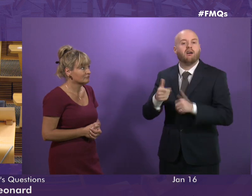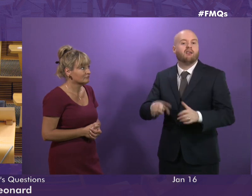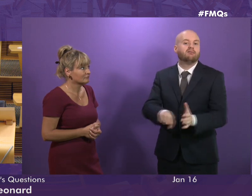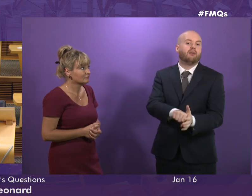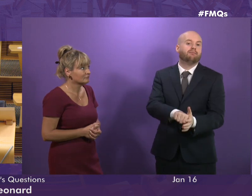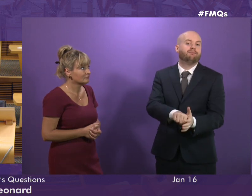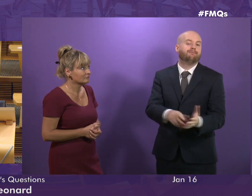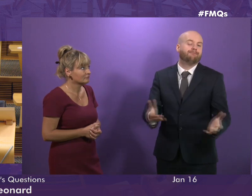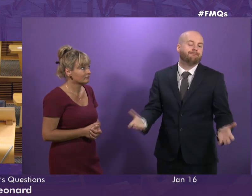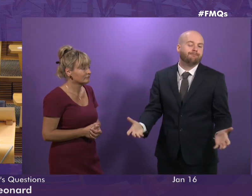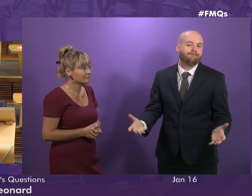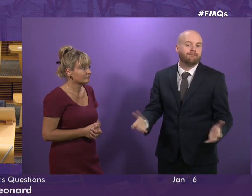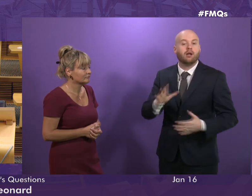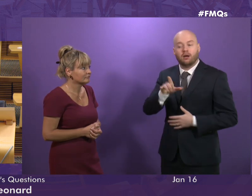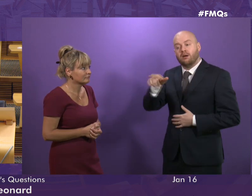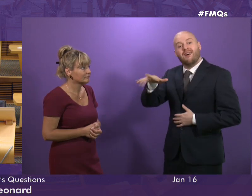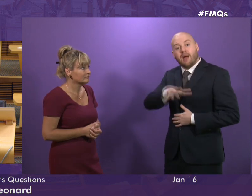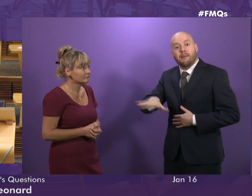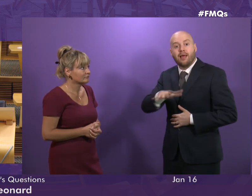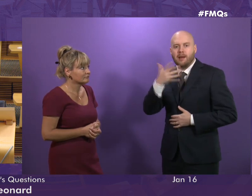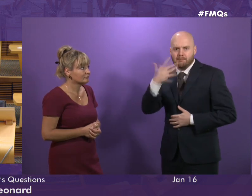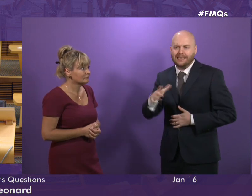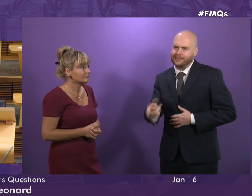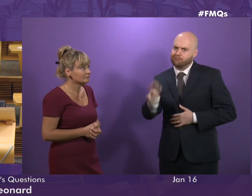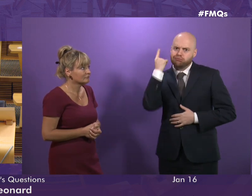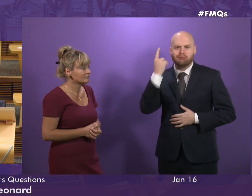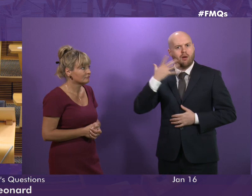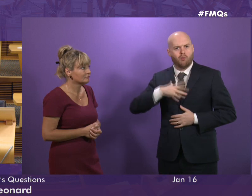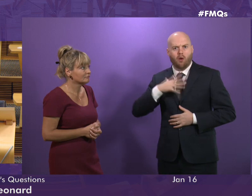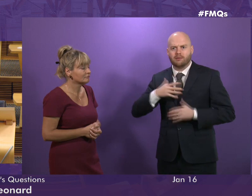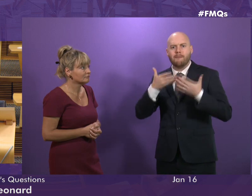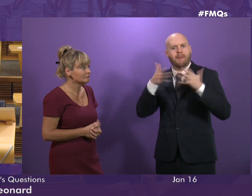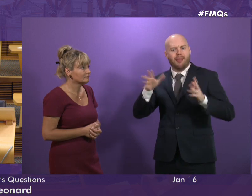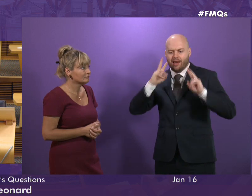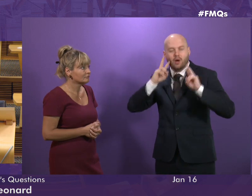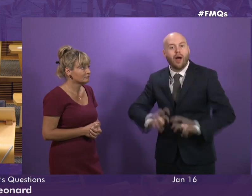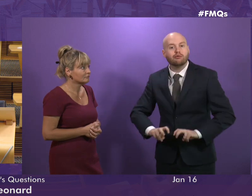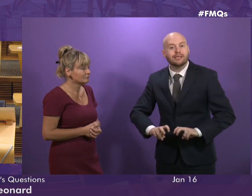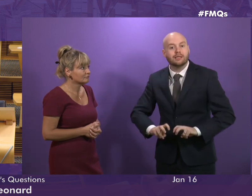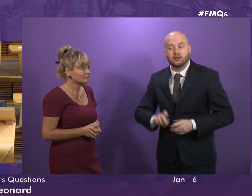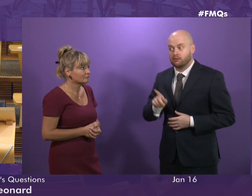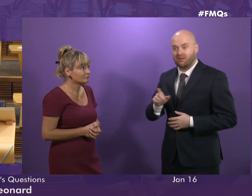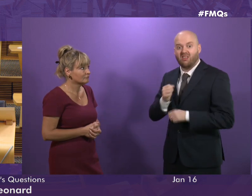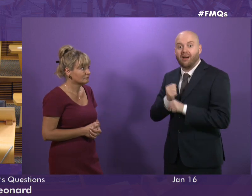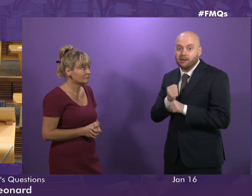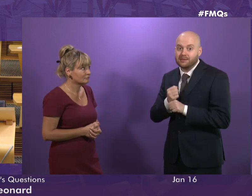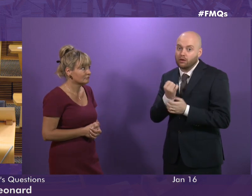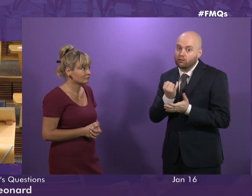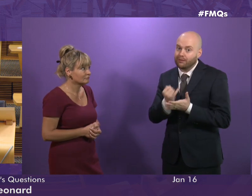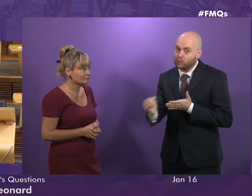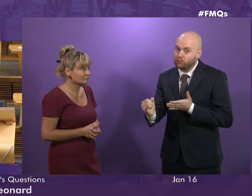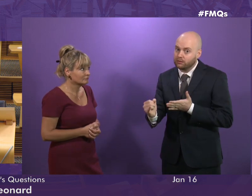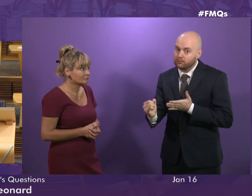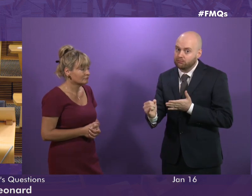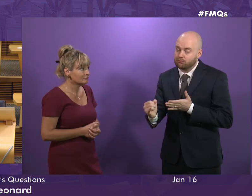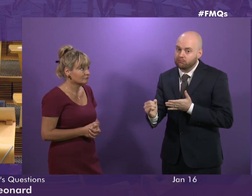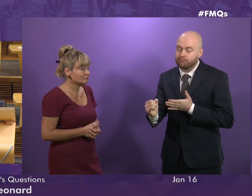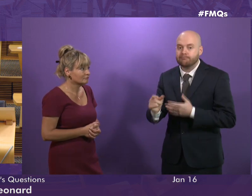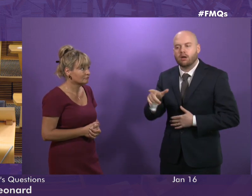inquiry, but the Government refused. The family sought a fatal accident inquiry and supported